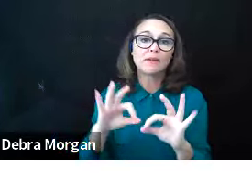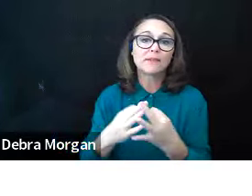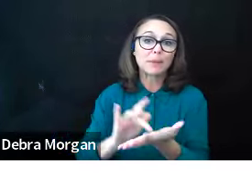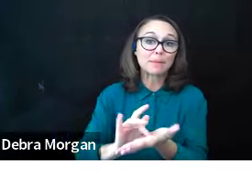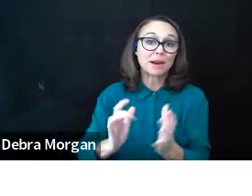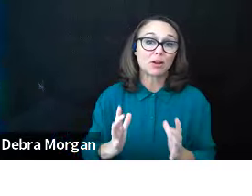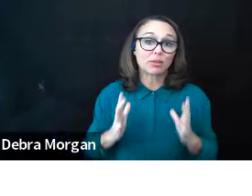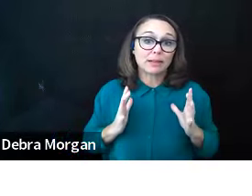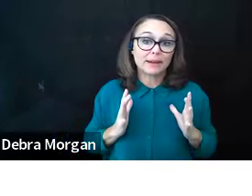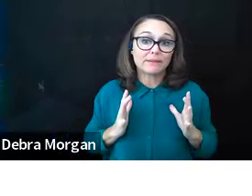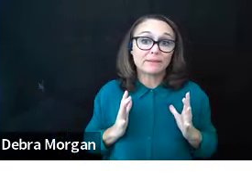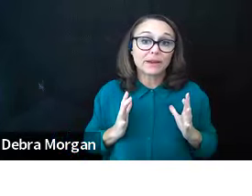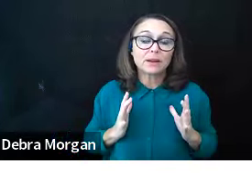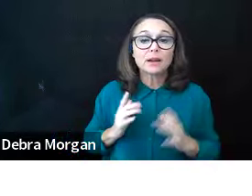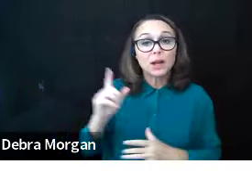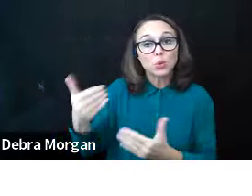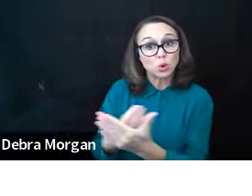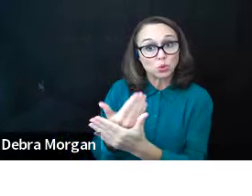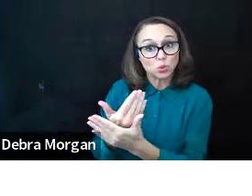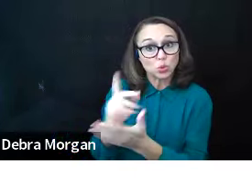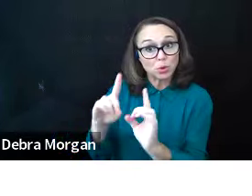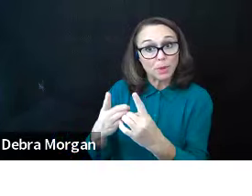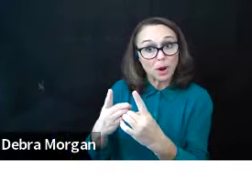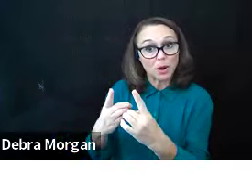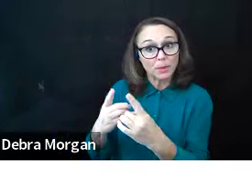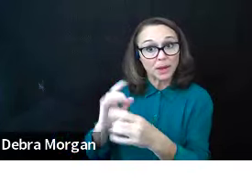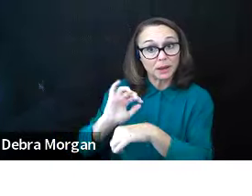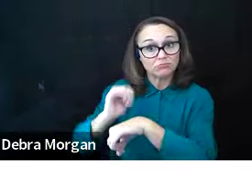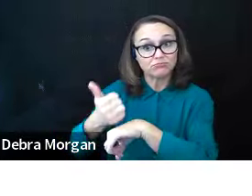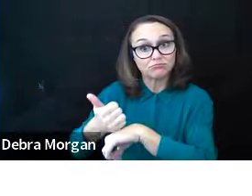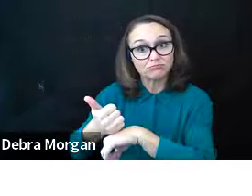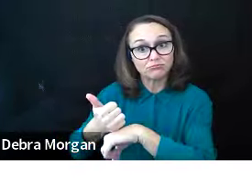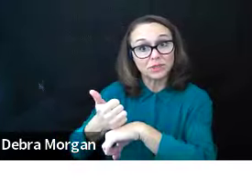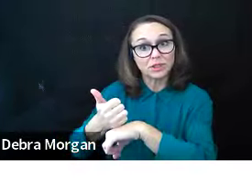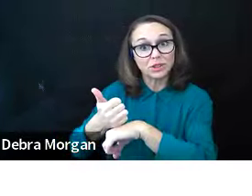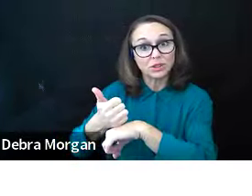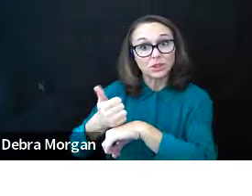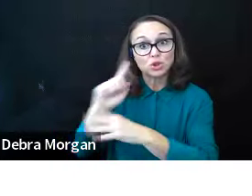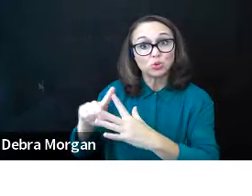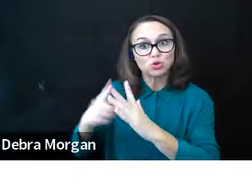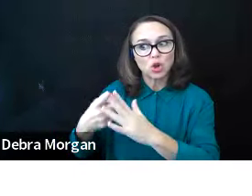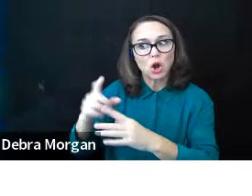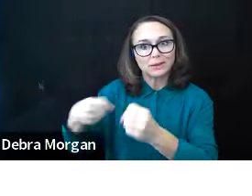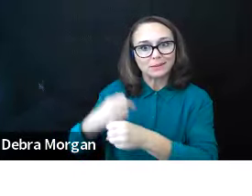department that was created in order to enact PFML by 2021. We have focused on various different